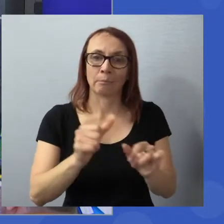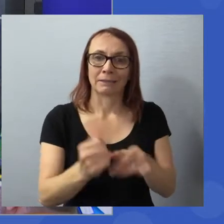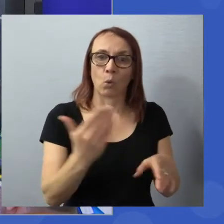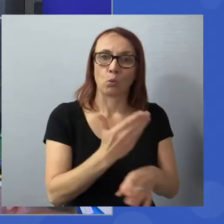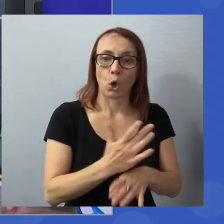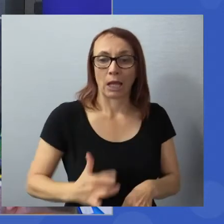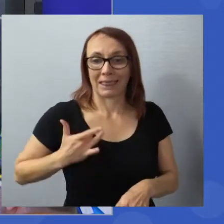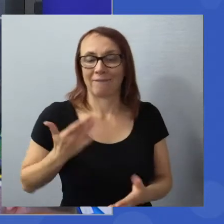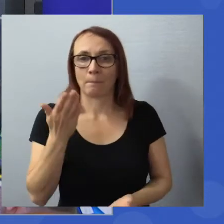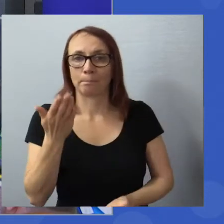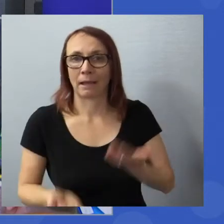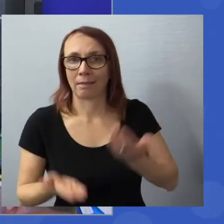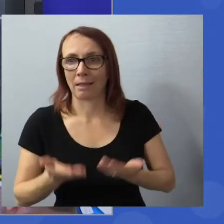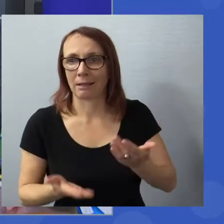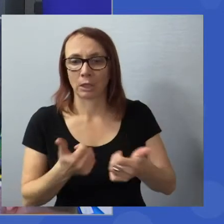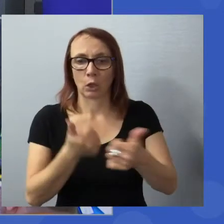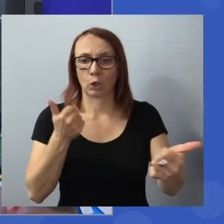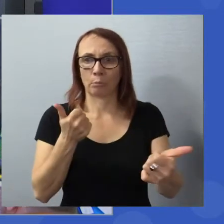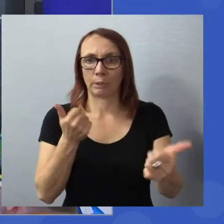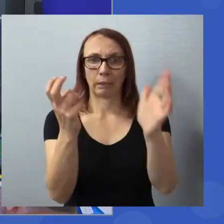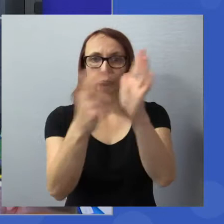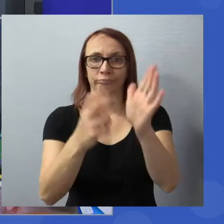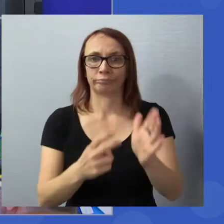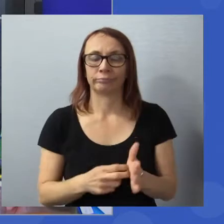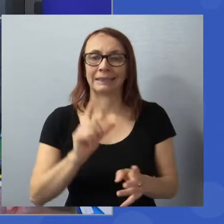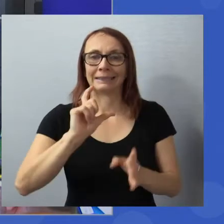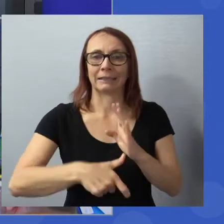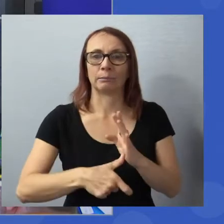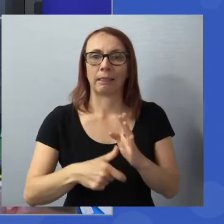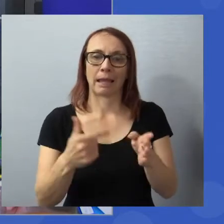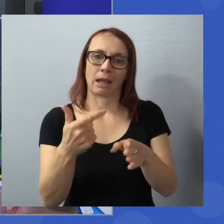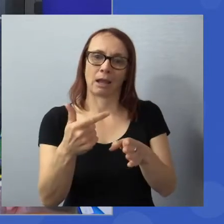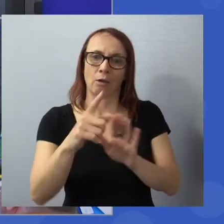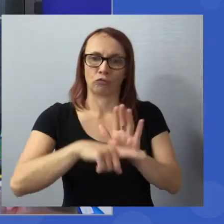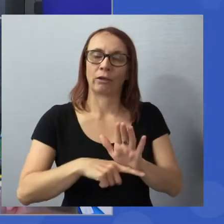signing up to disability regulations which are fair but obviously some hard